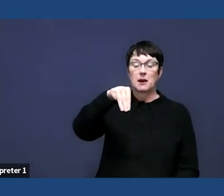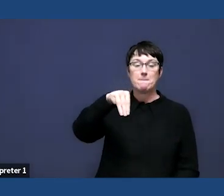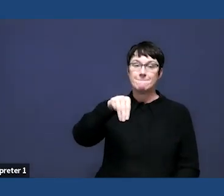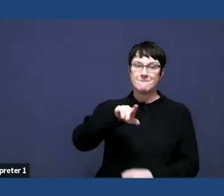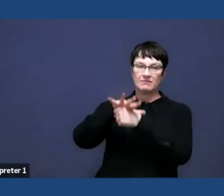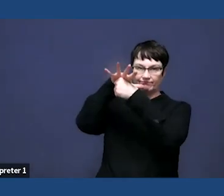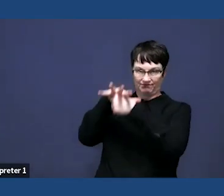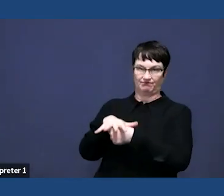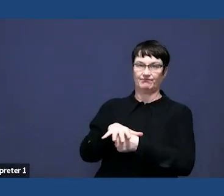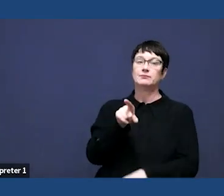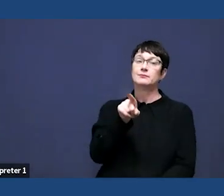But it's happening.